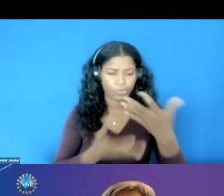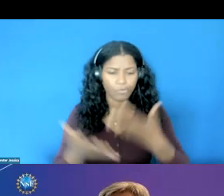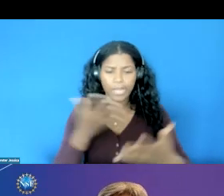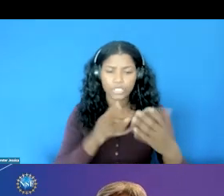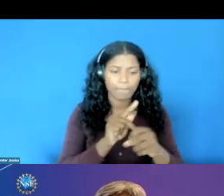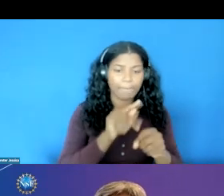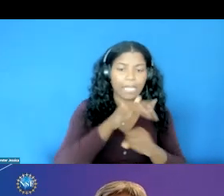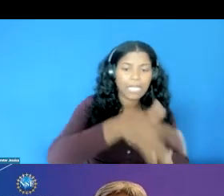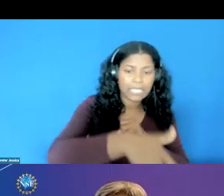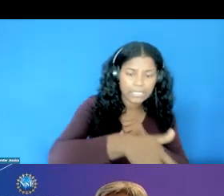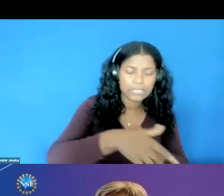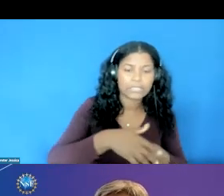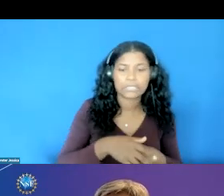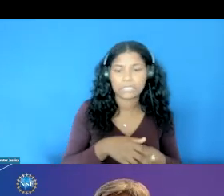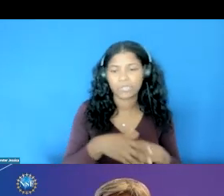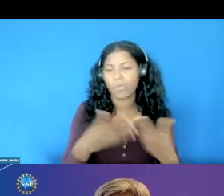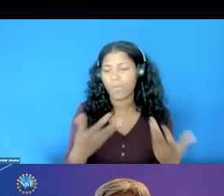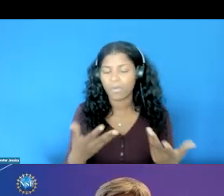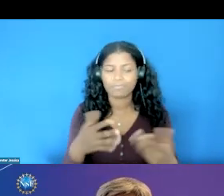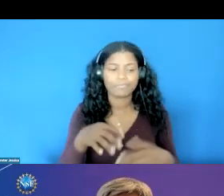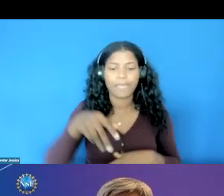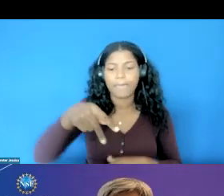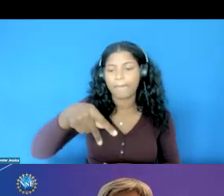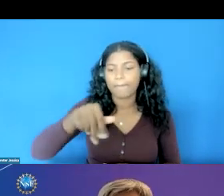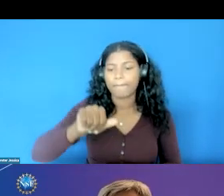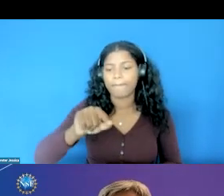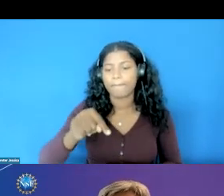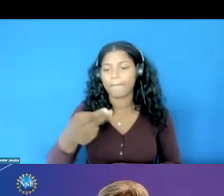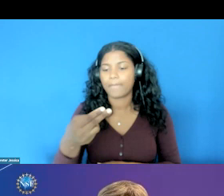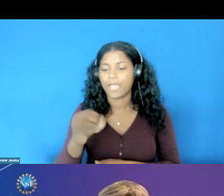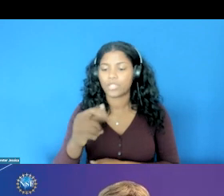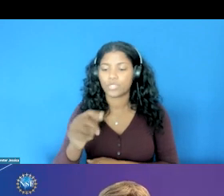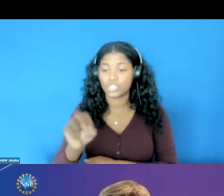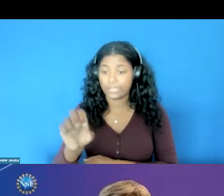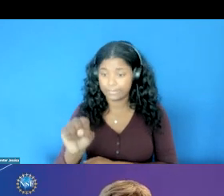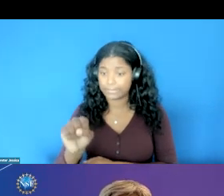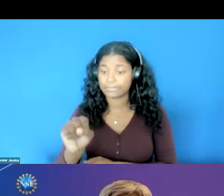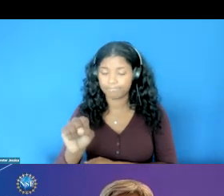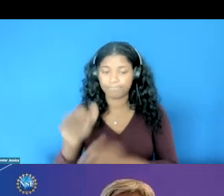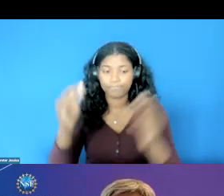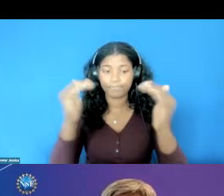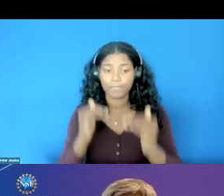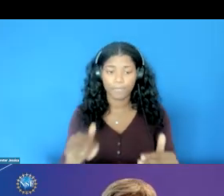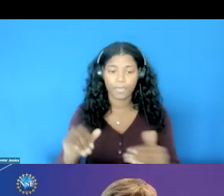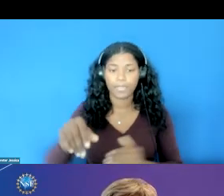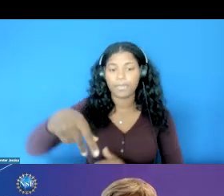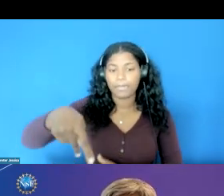their symbionts, or pathogens and pests. And then there's PGRP, this is the plant genome research program.